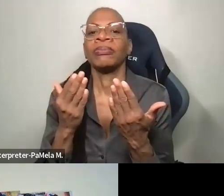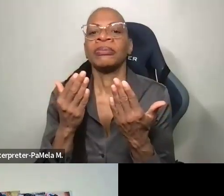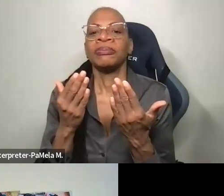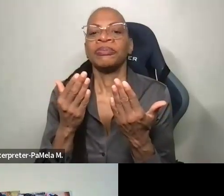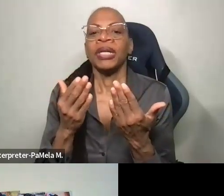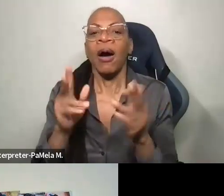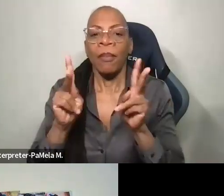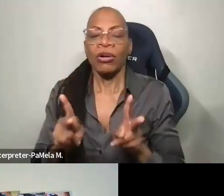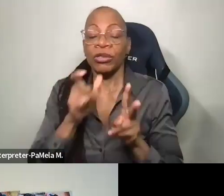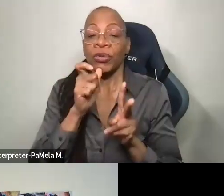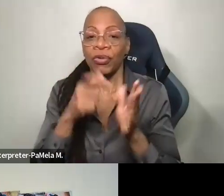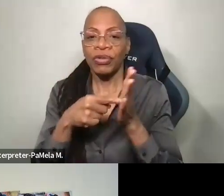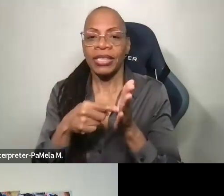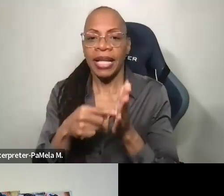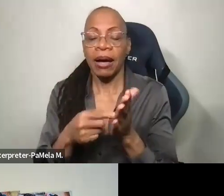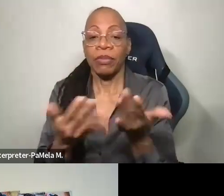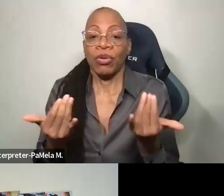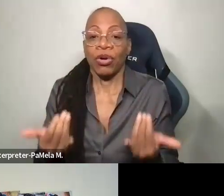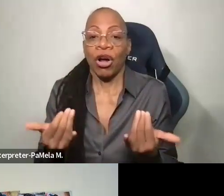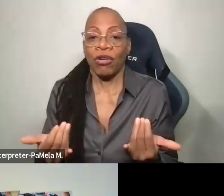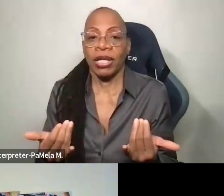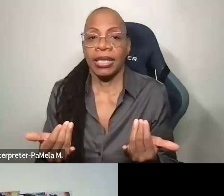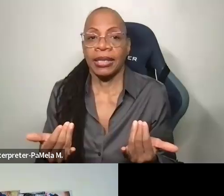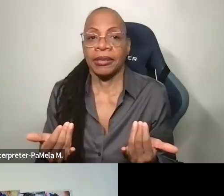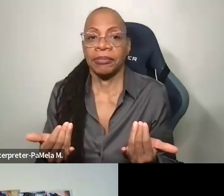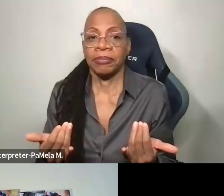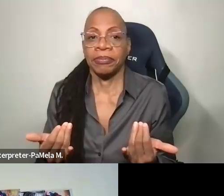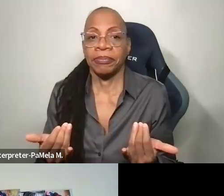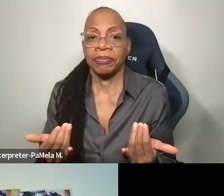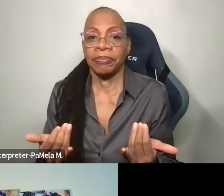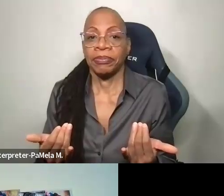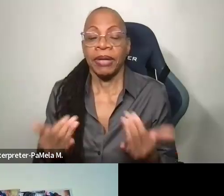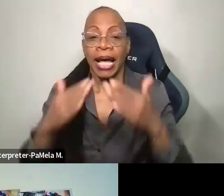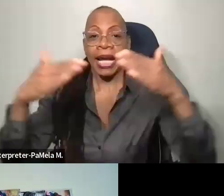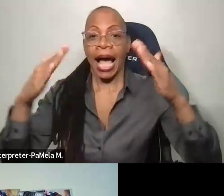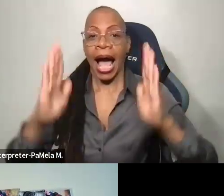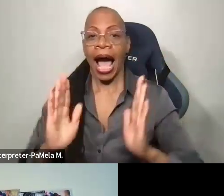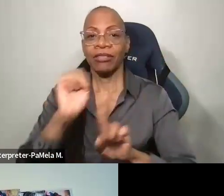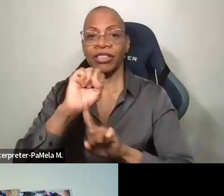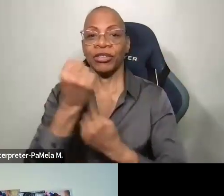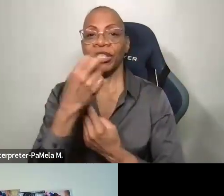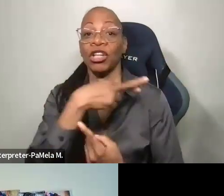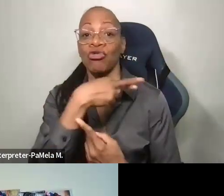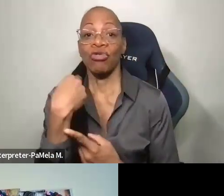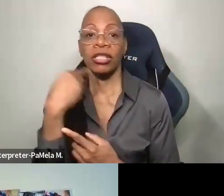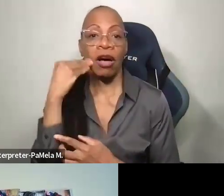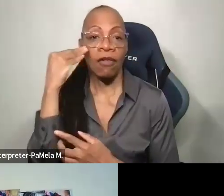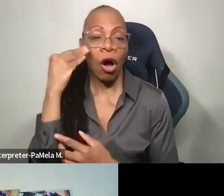who is currently in a housing situation. They're at risk of homelessness. They're still eligible for PATH